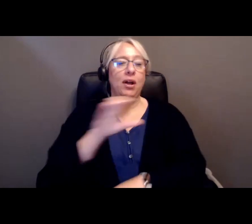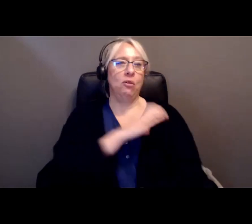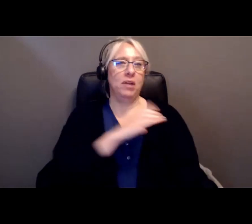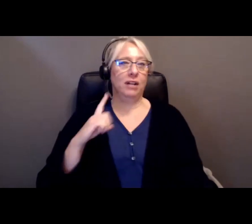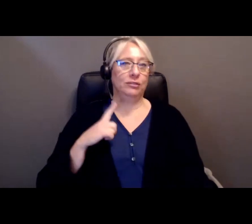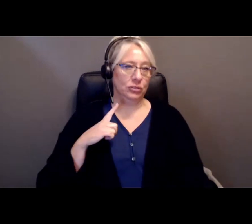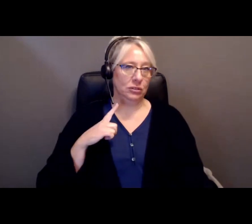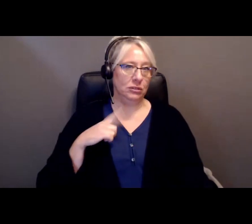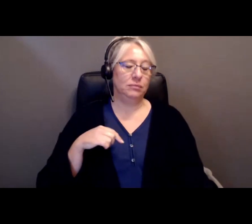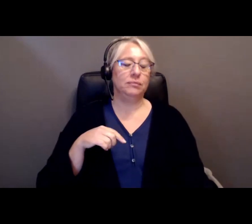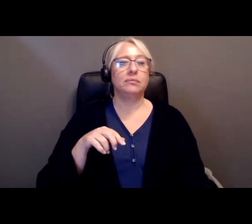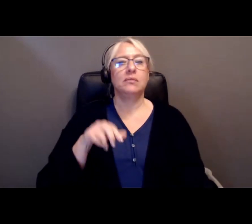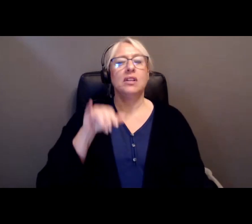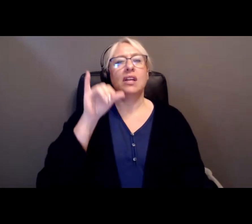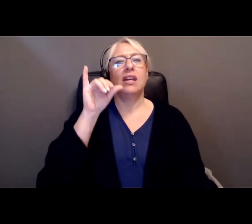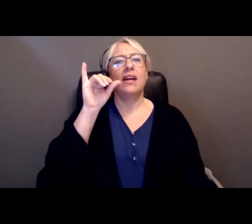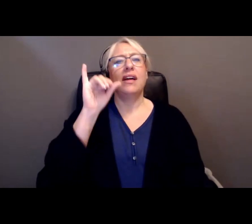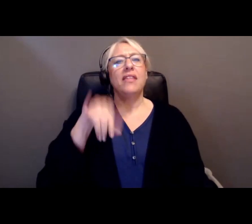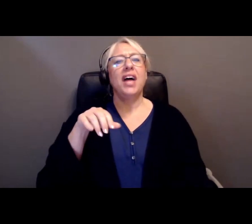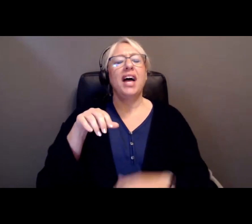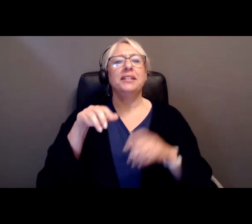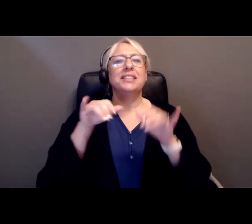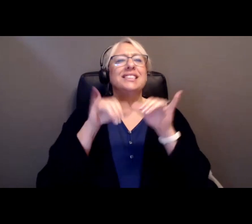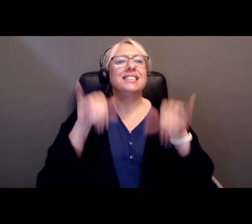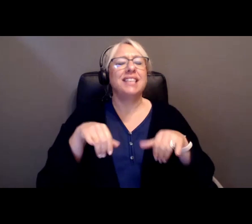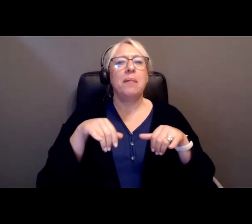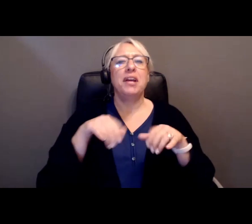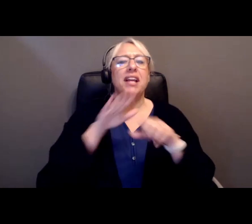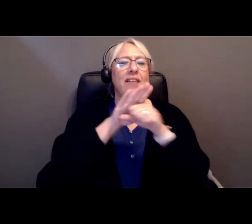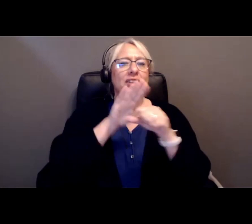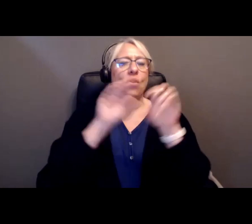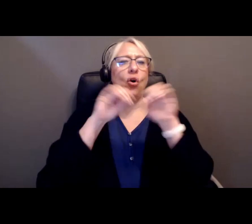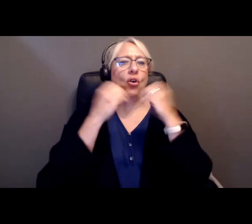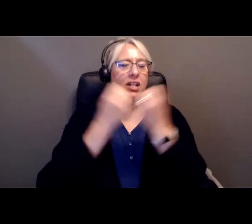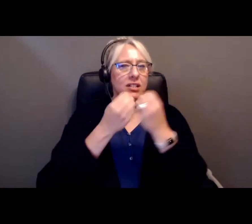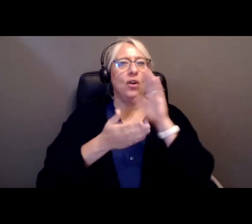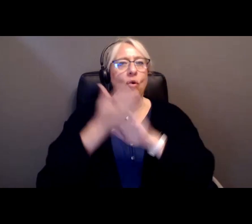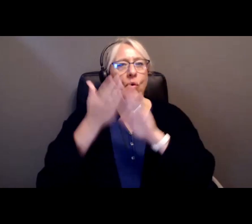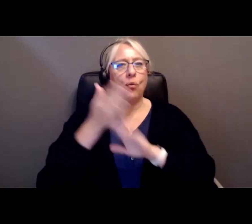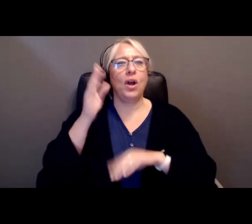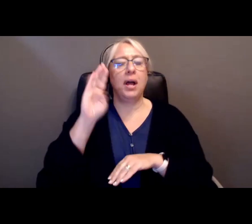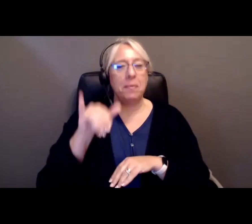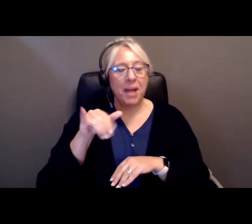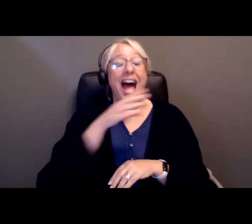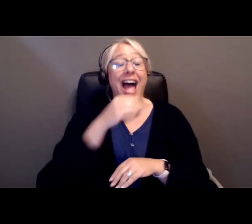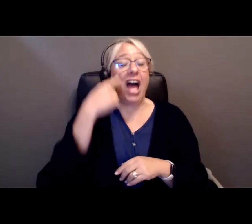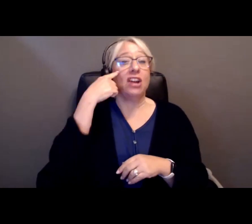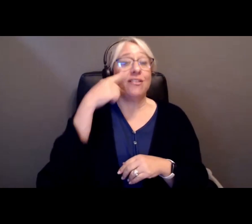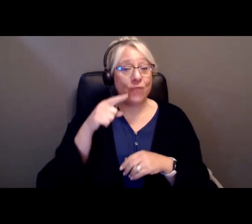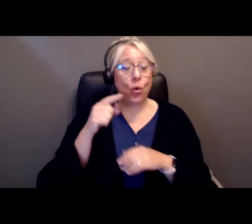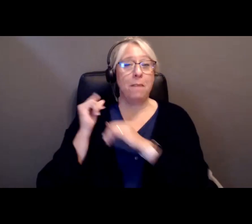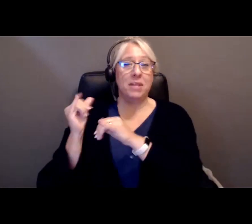which is a systemic advocacy organization entirely run by and for peers. So we represent people with